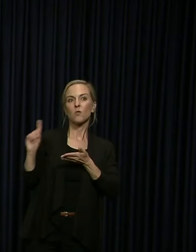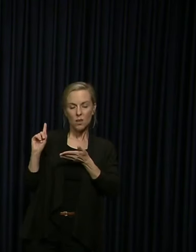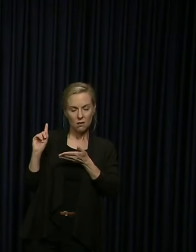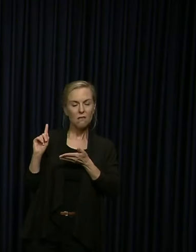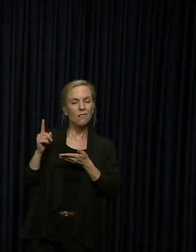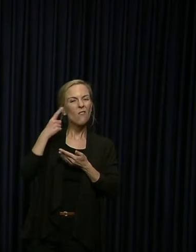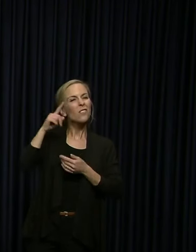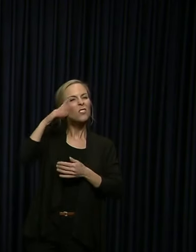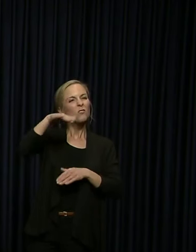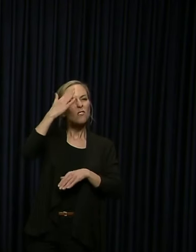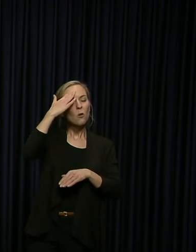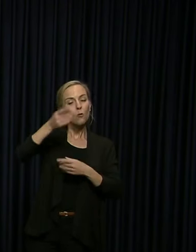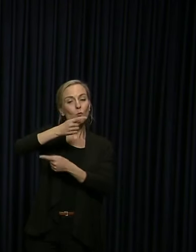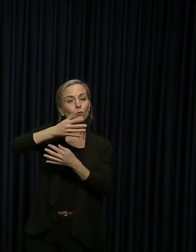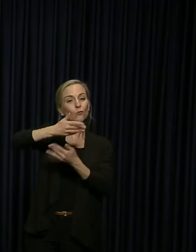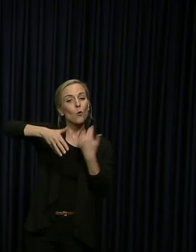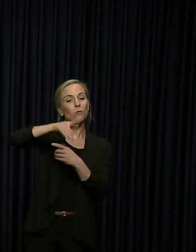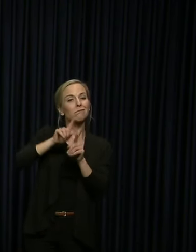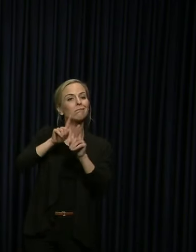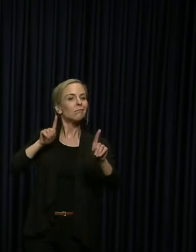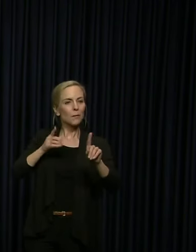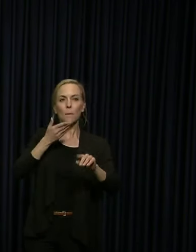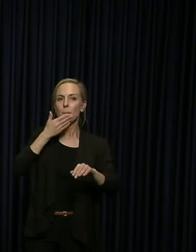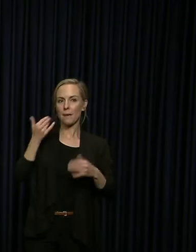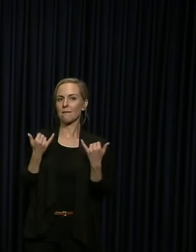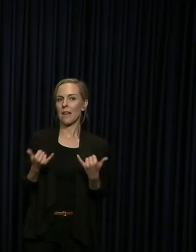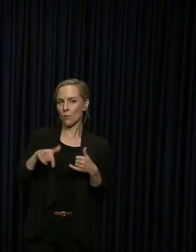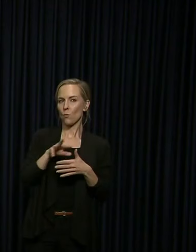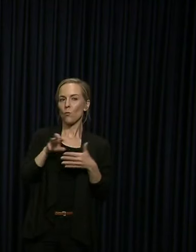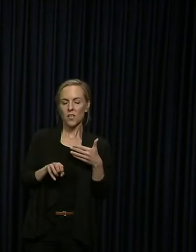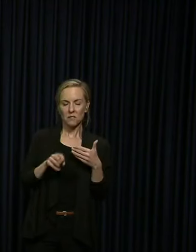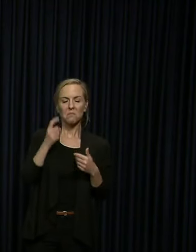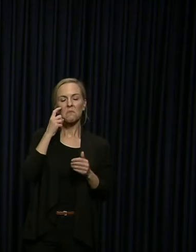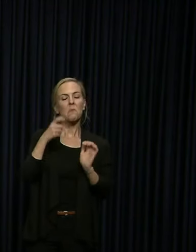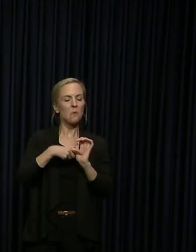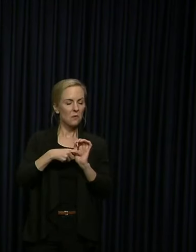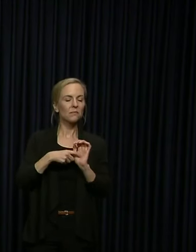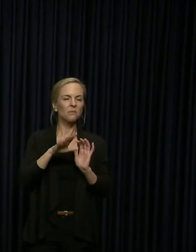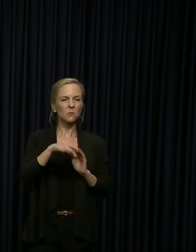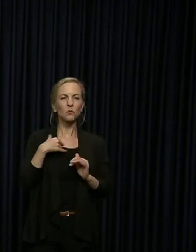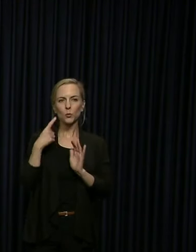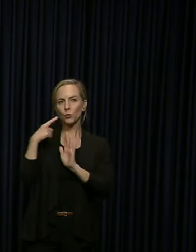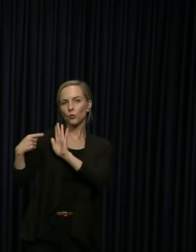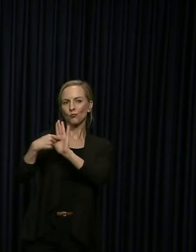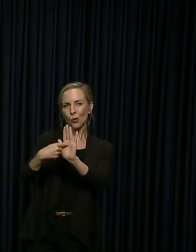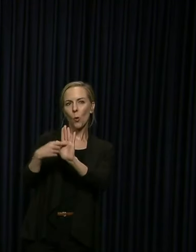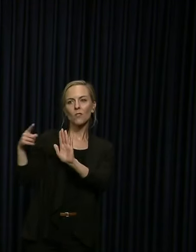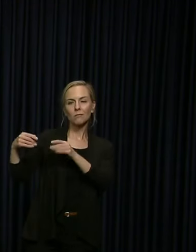IT'S WHAT TO DO WHEN YOU CAN'T BE AT HOME TO MAKE SURE YOU ARE